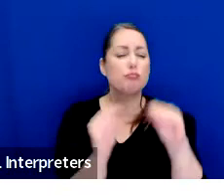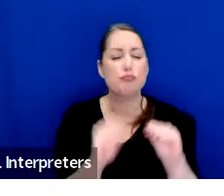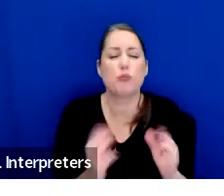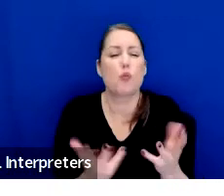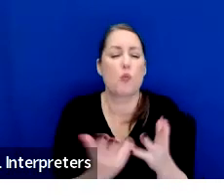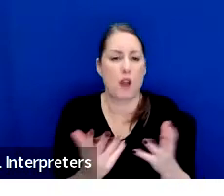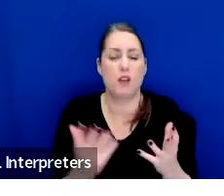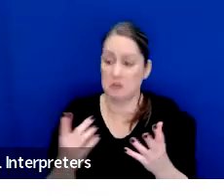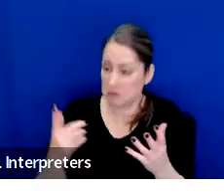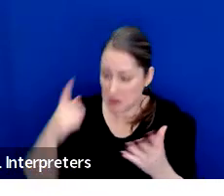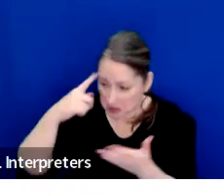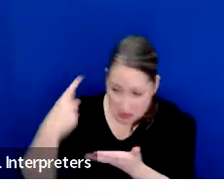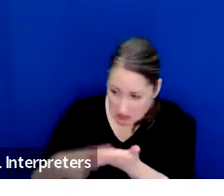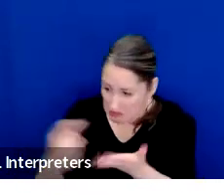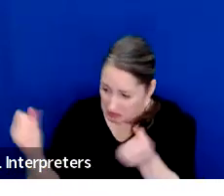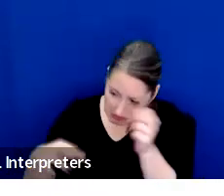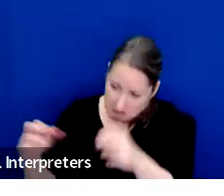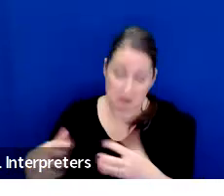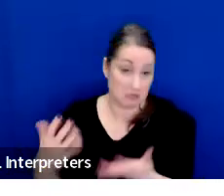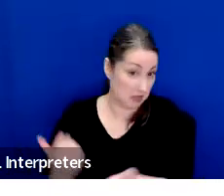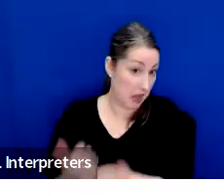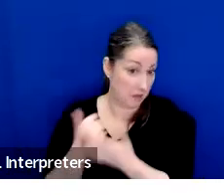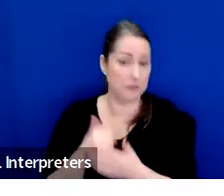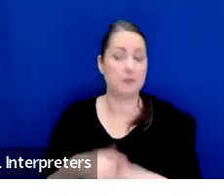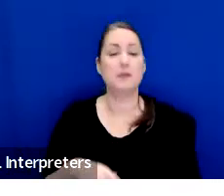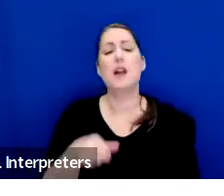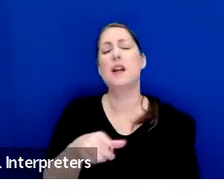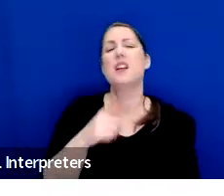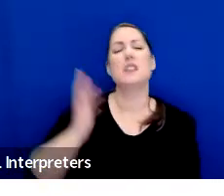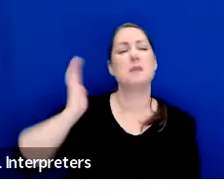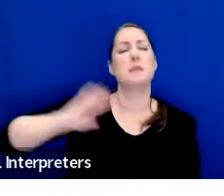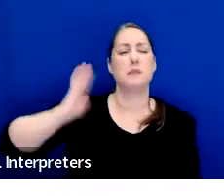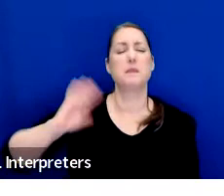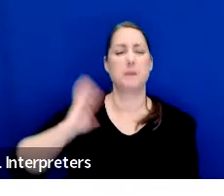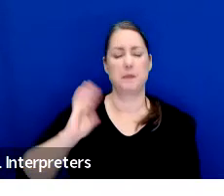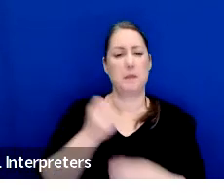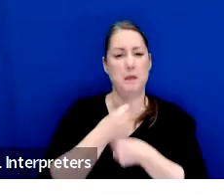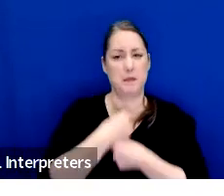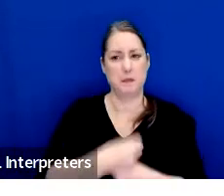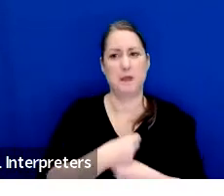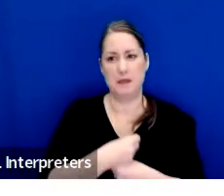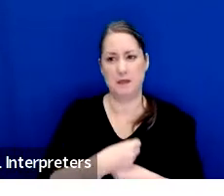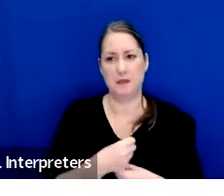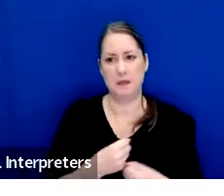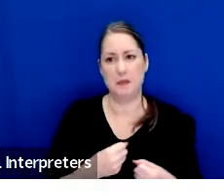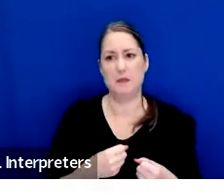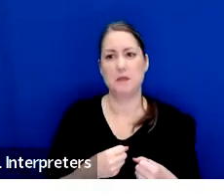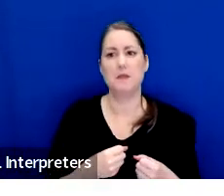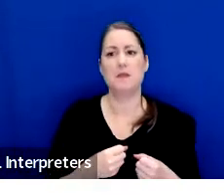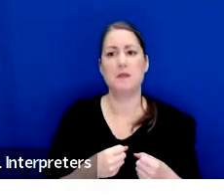so I'm going to show you some things that I made quite a while ago, and they may or may not be perfectly attributed